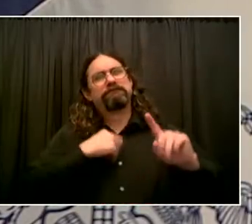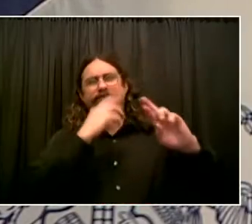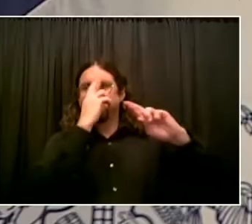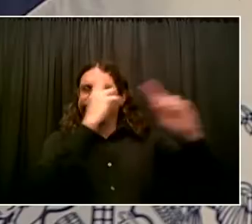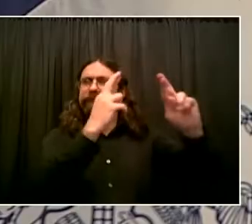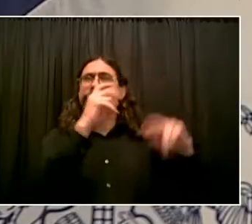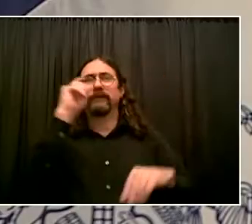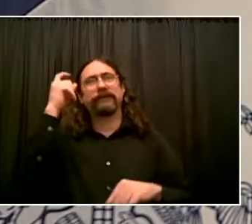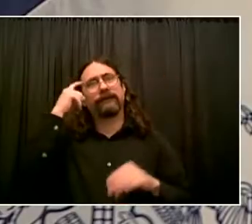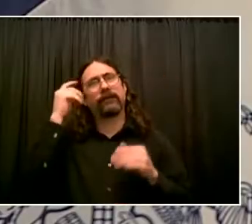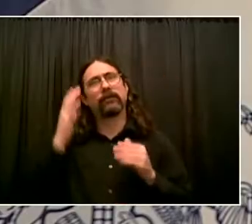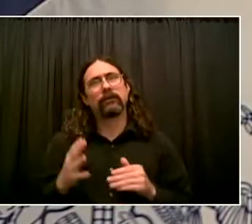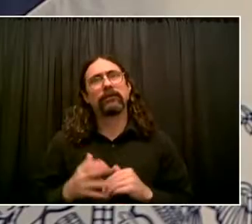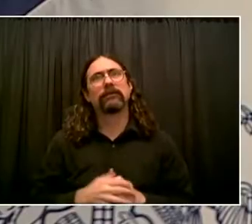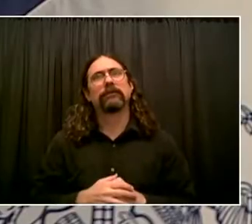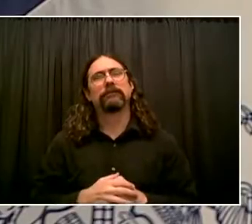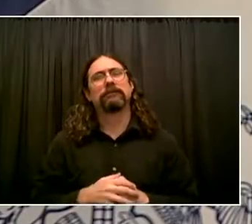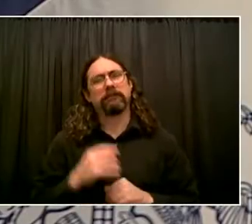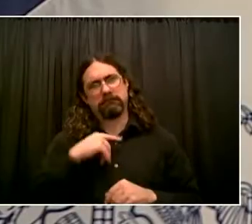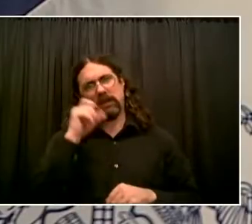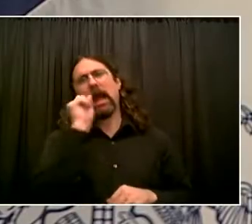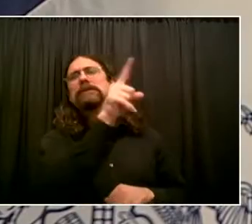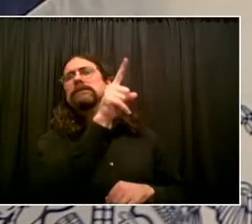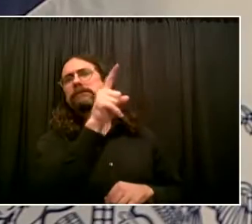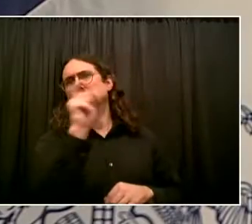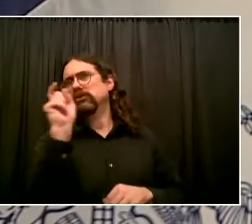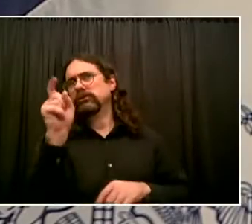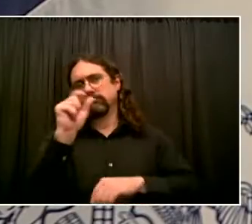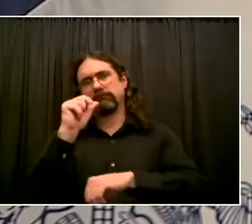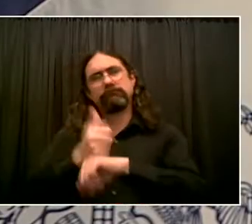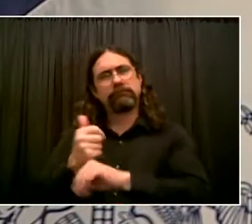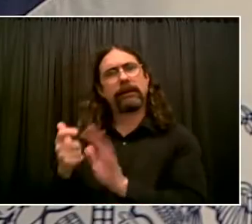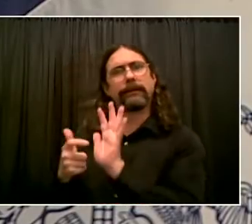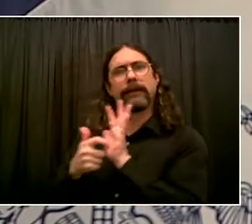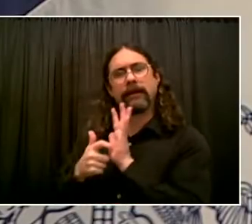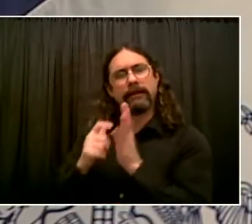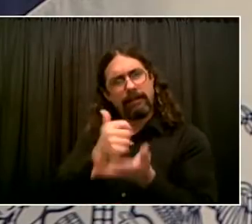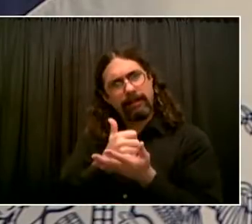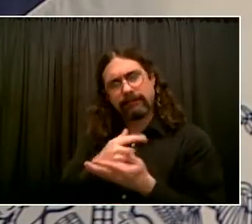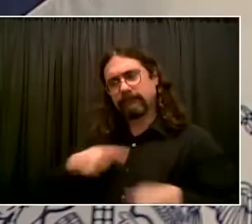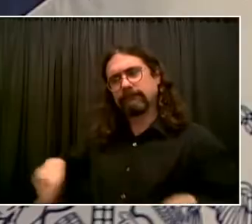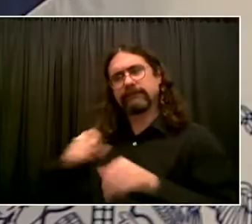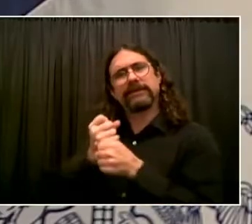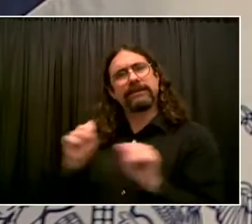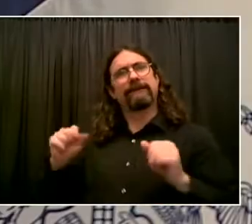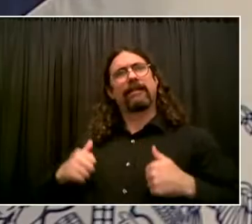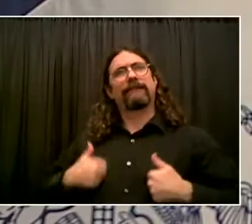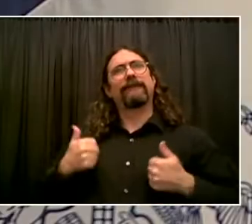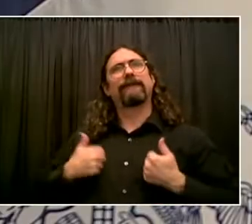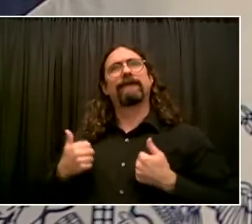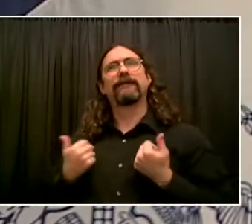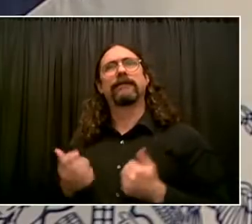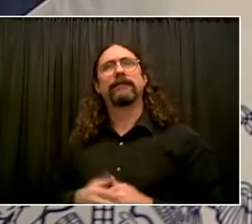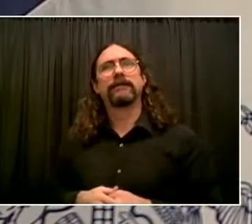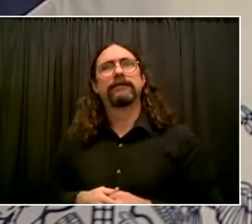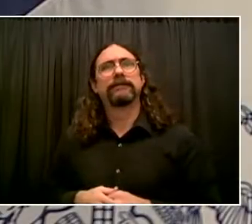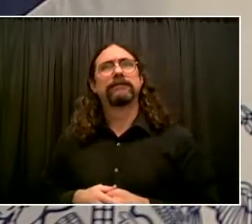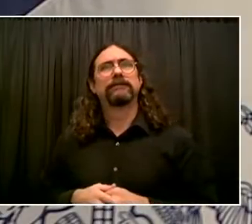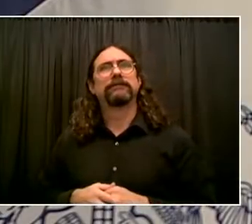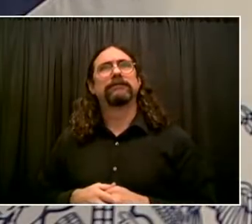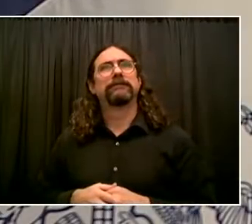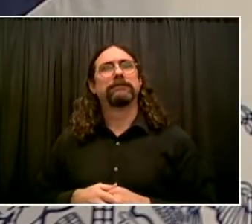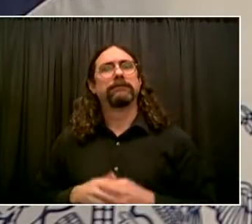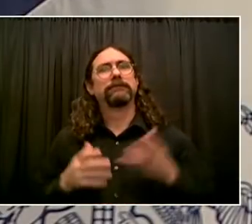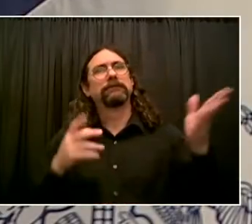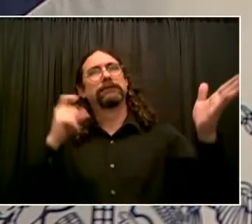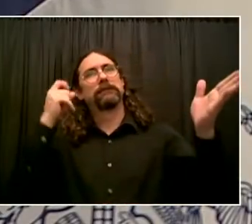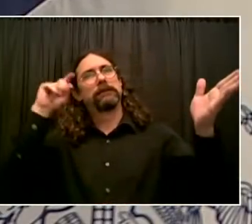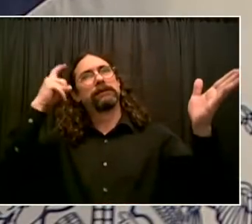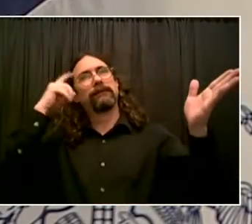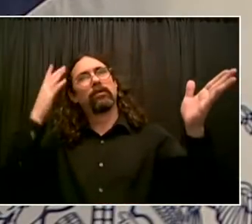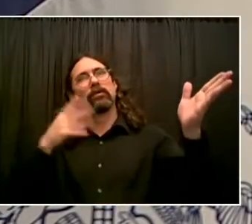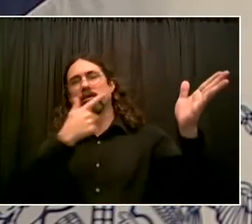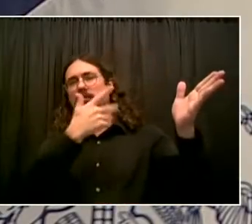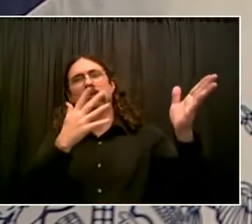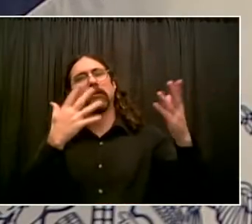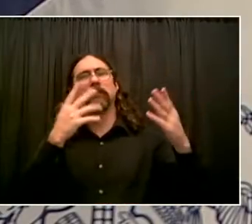IN THE WAY THAT WILL SAVE VLIES